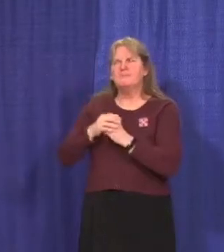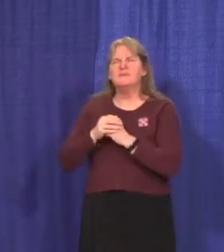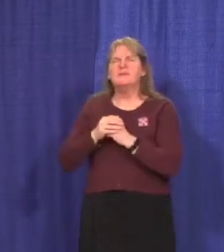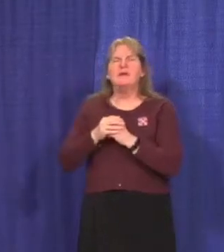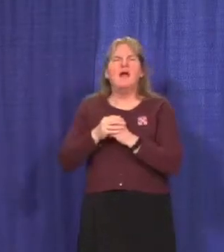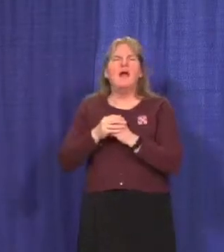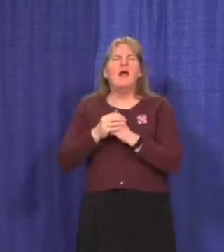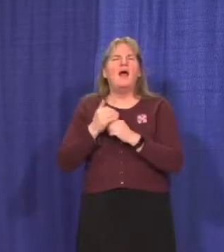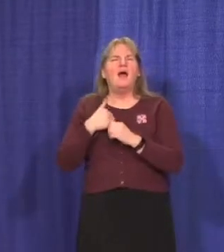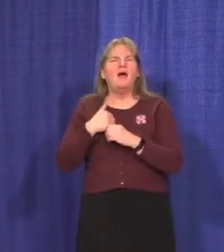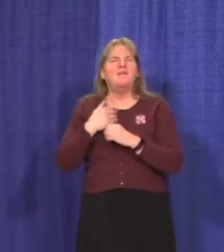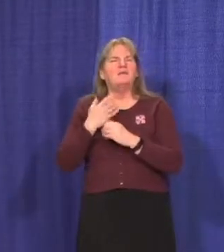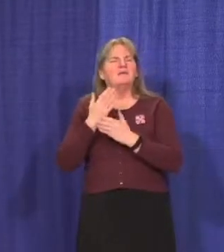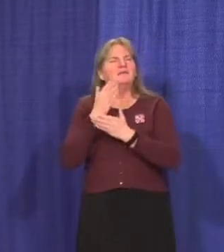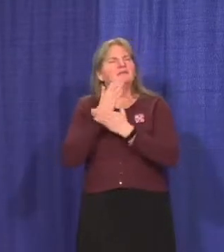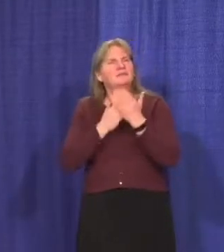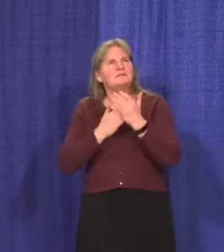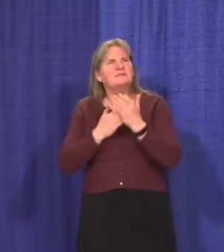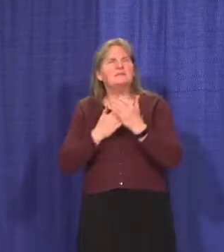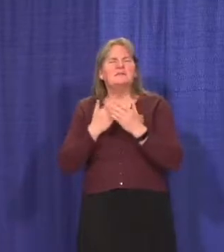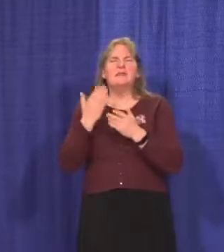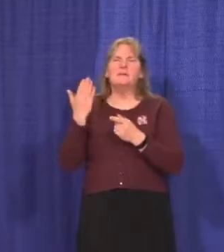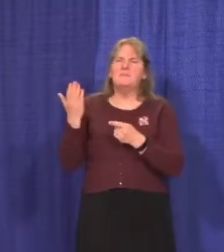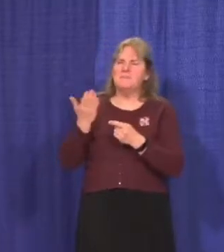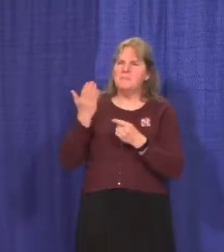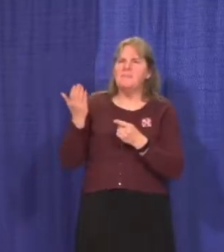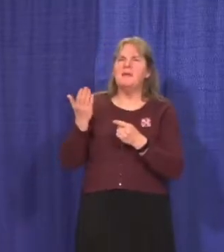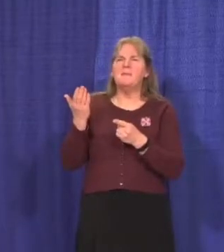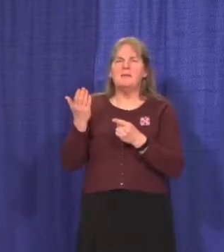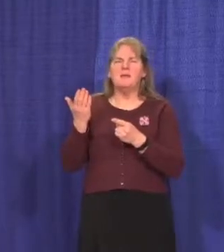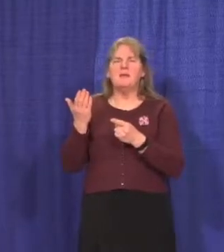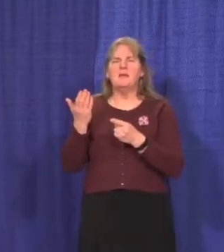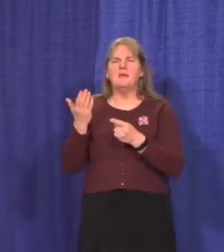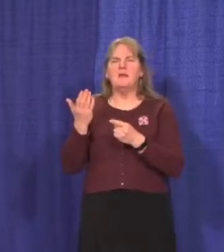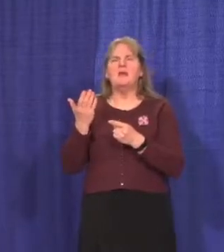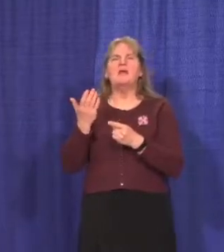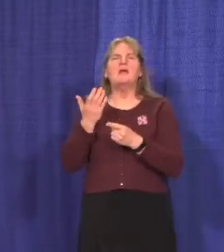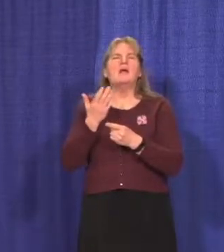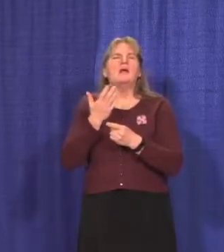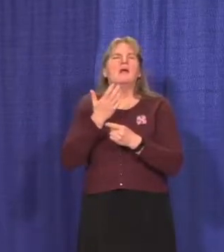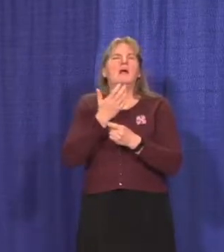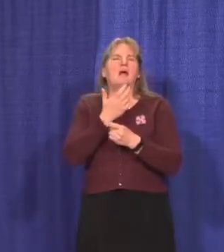vaccines being sent out further and further than what Ottawa has